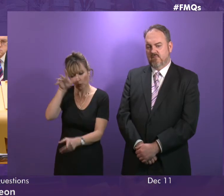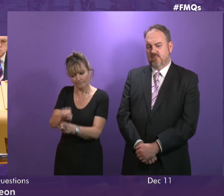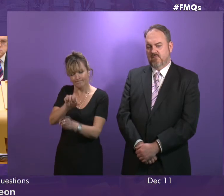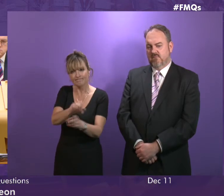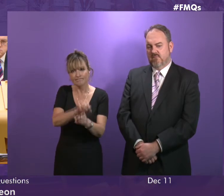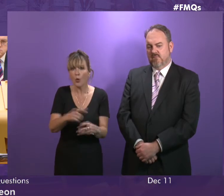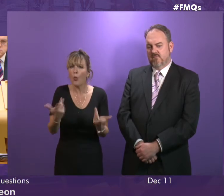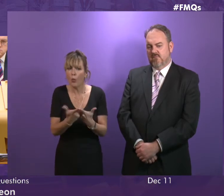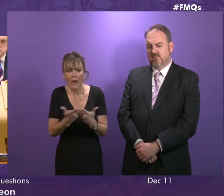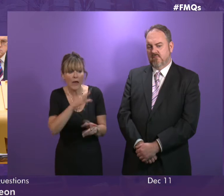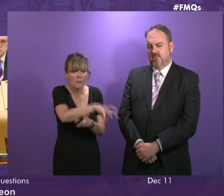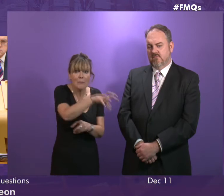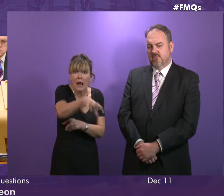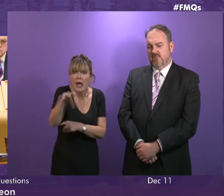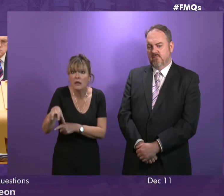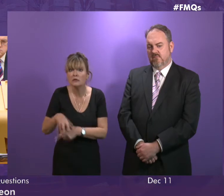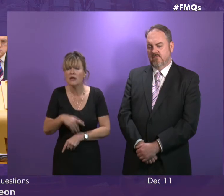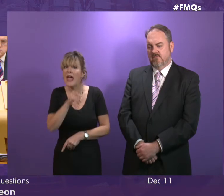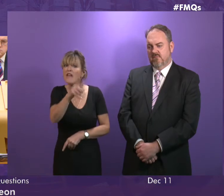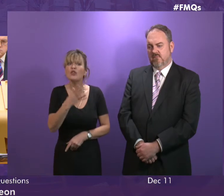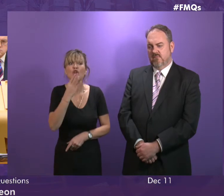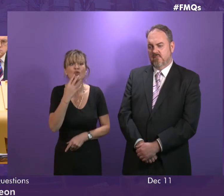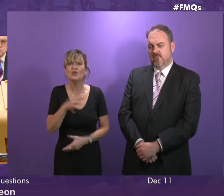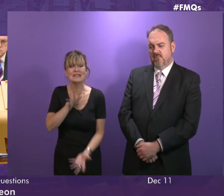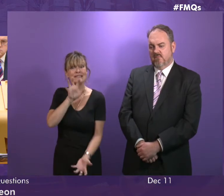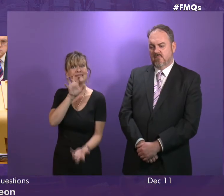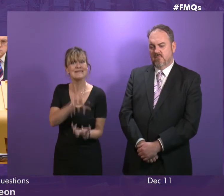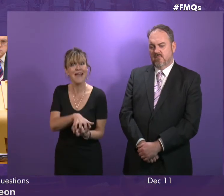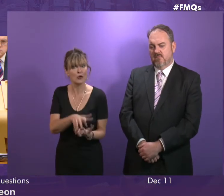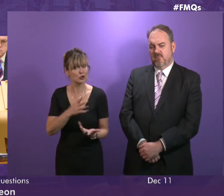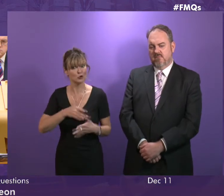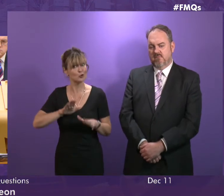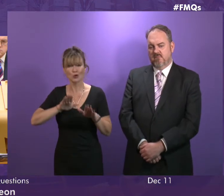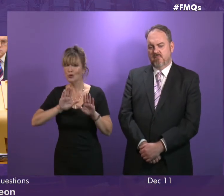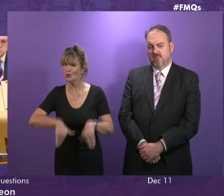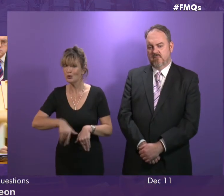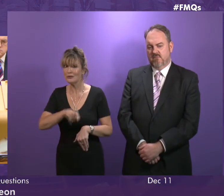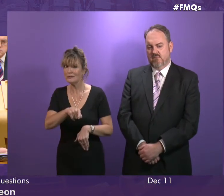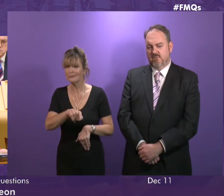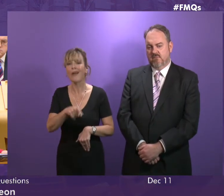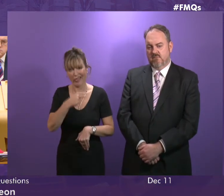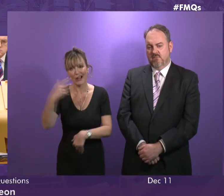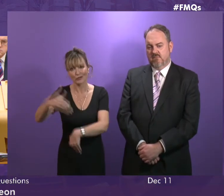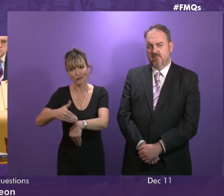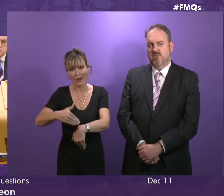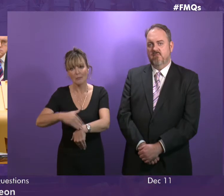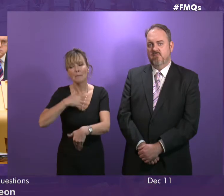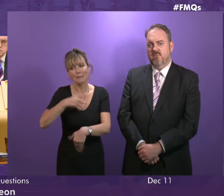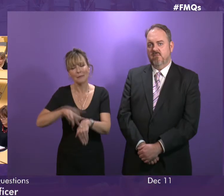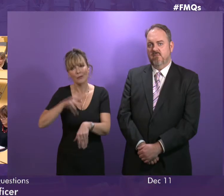and where snares can be placed. The use of illegal snares is a wildlife crime, and offenders will be pursued by the police.